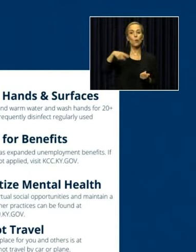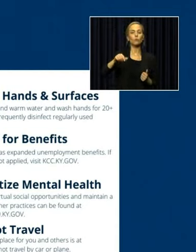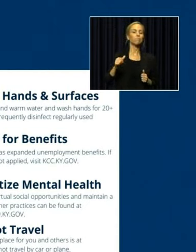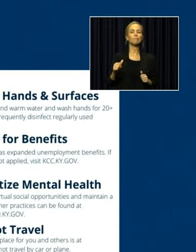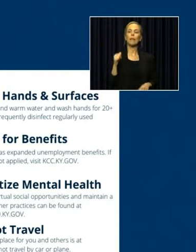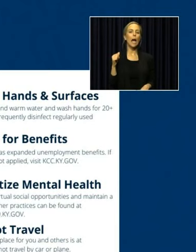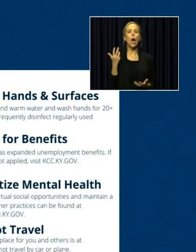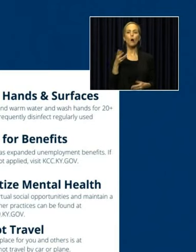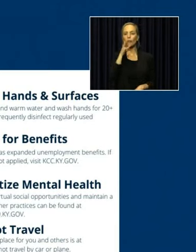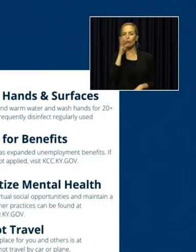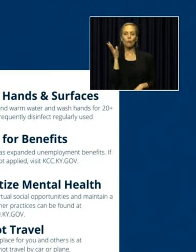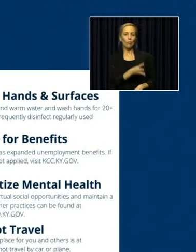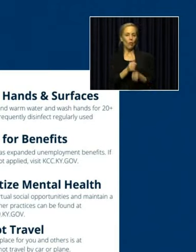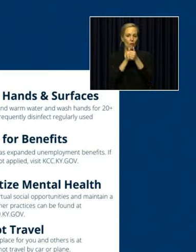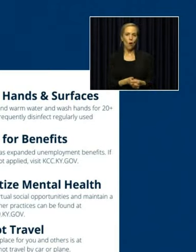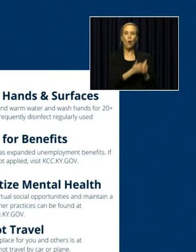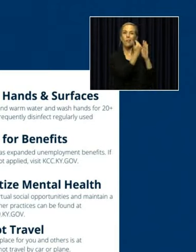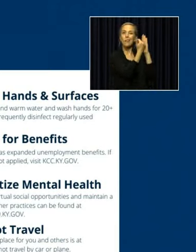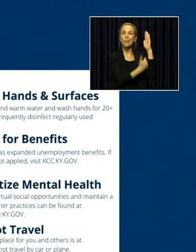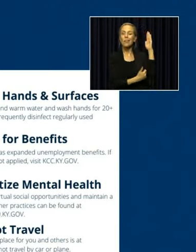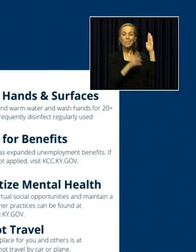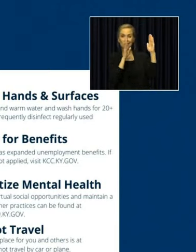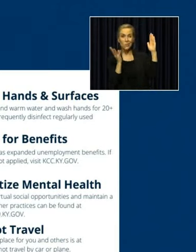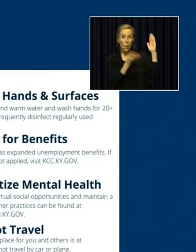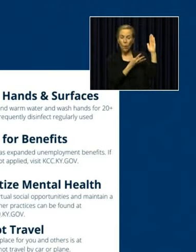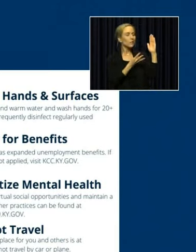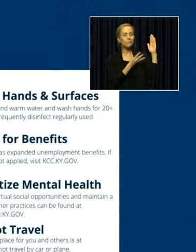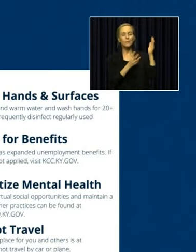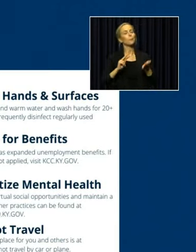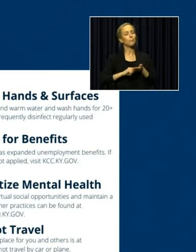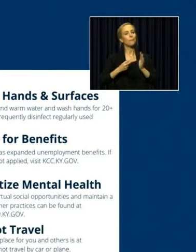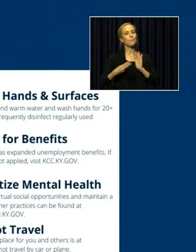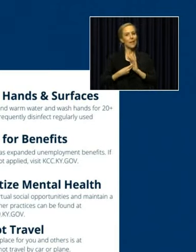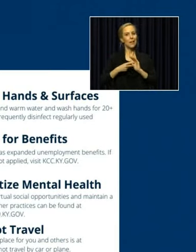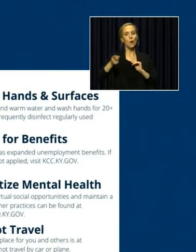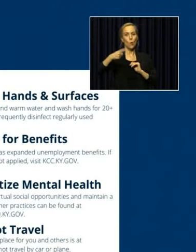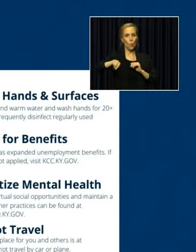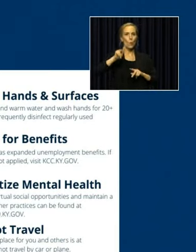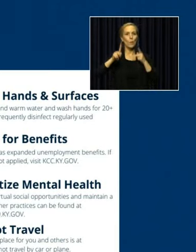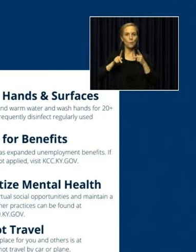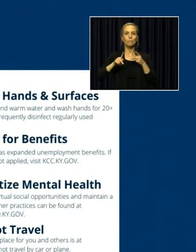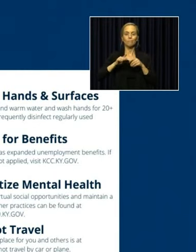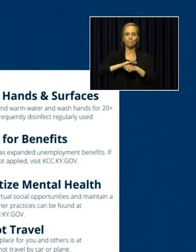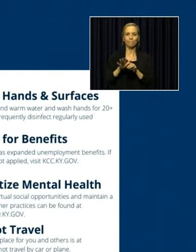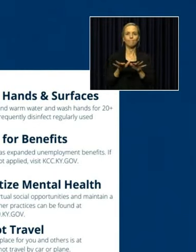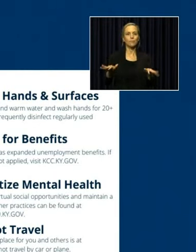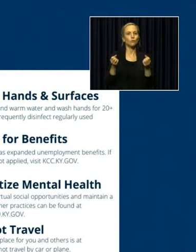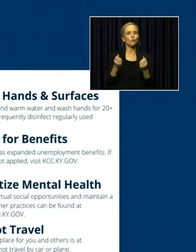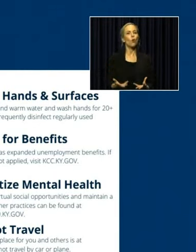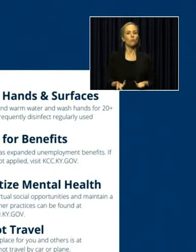ALL RIGHT.